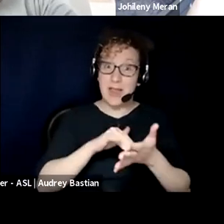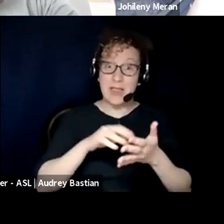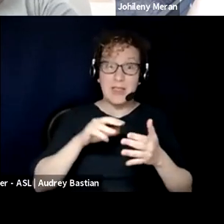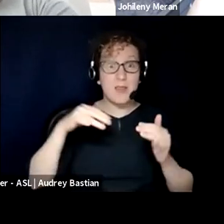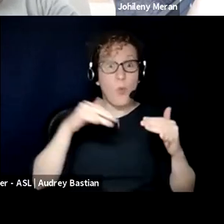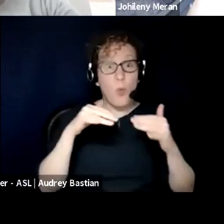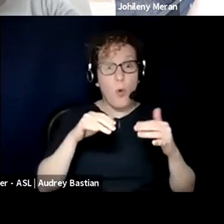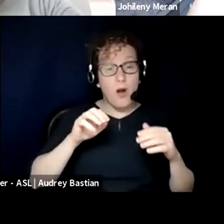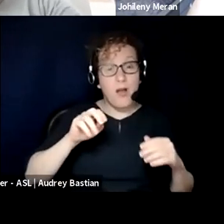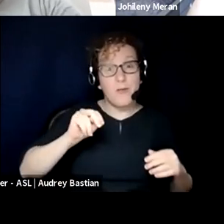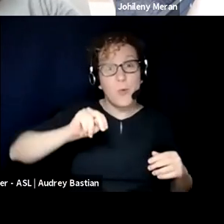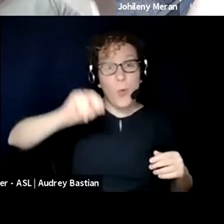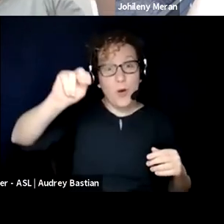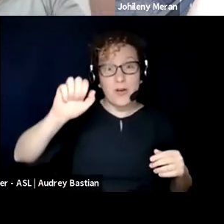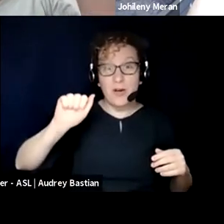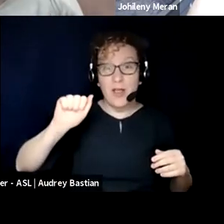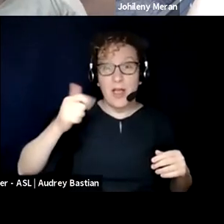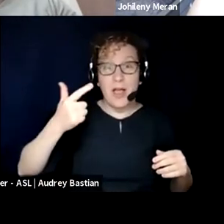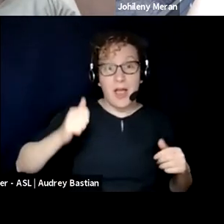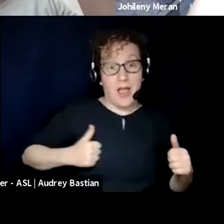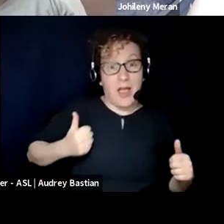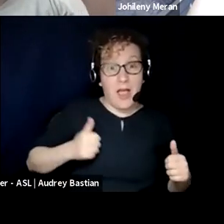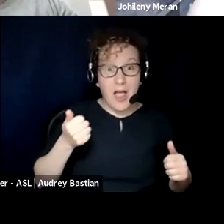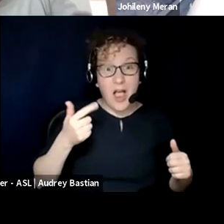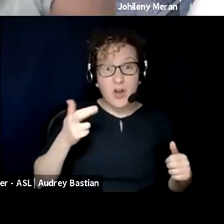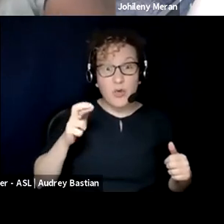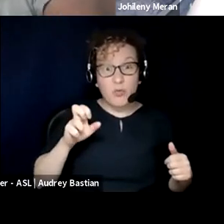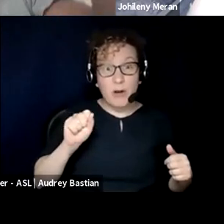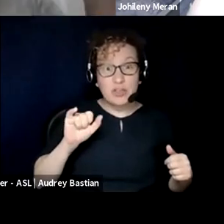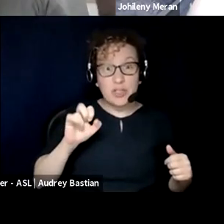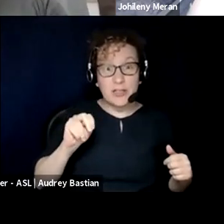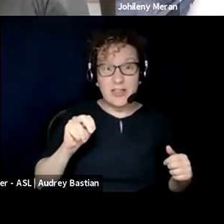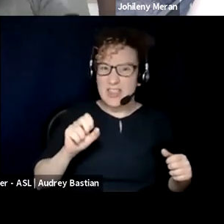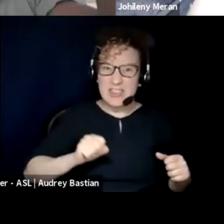South will rise again. And I literally in the back of the class was like no we are